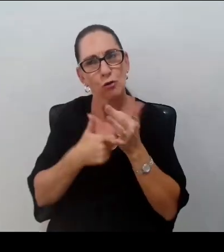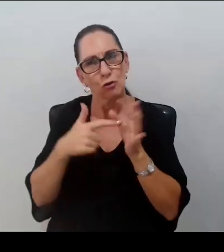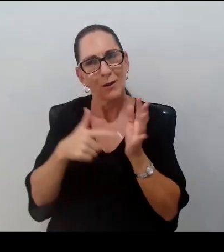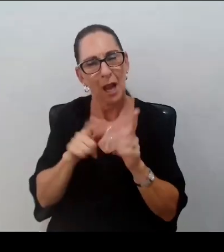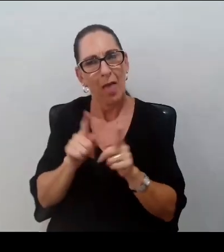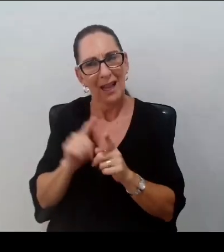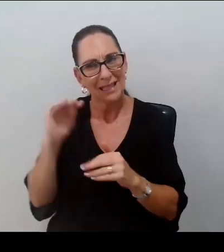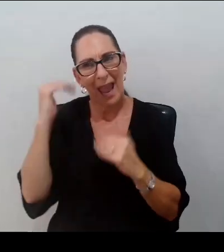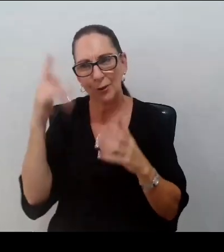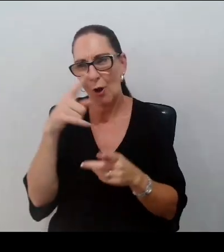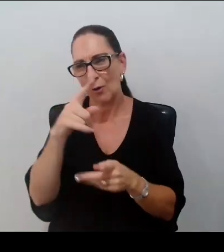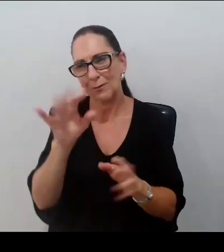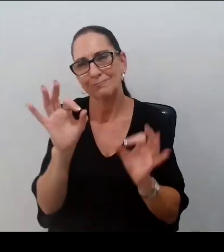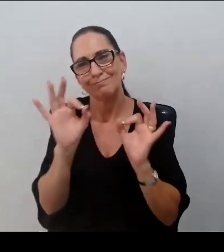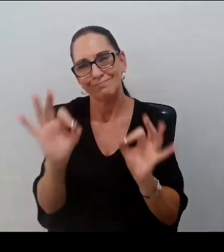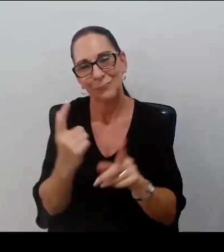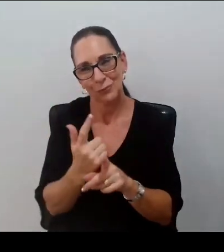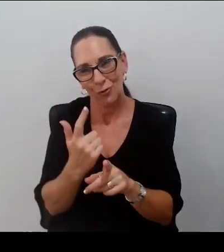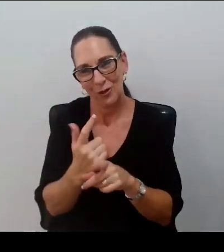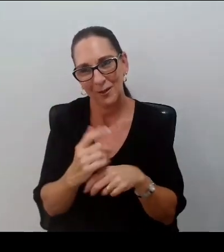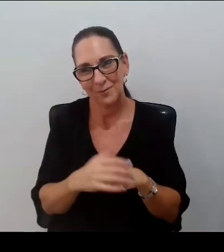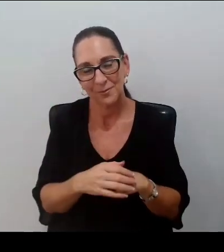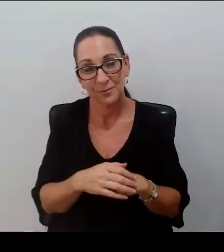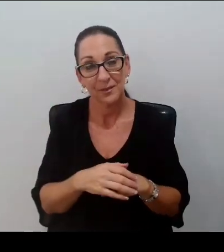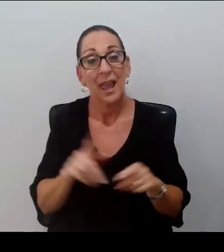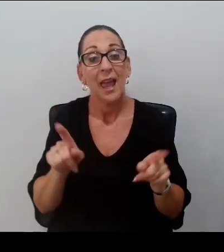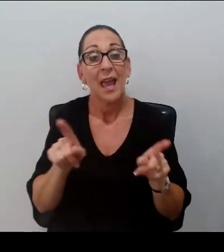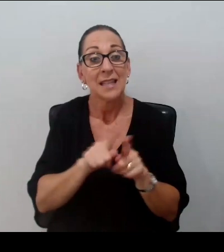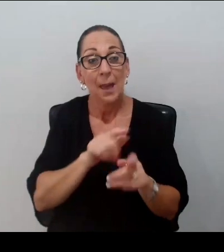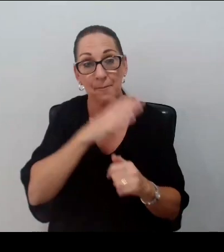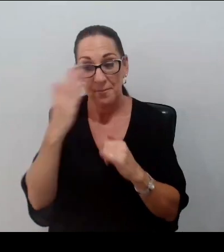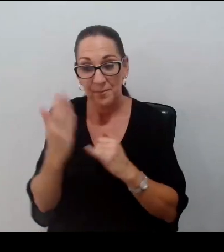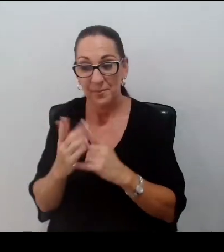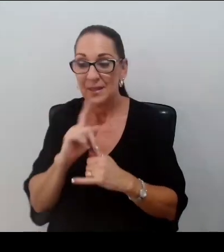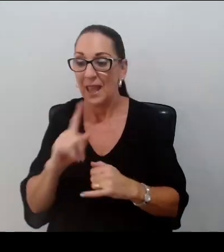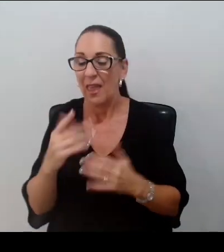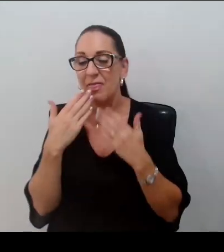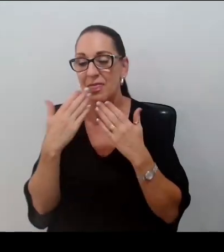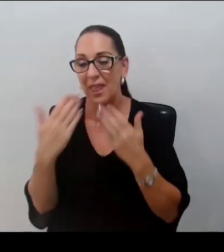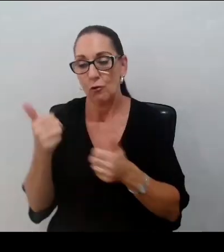Finally, I'd like to congratulate the NDRP on the first Evidence to Action event and for